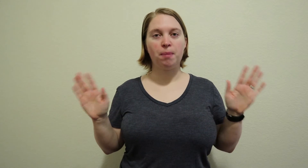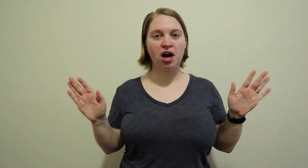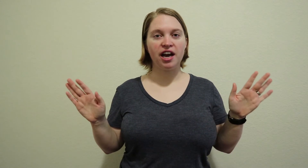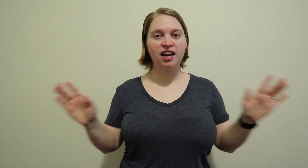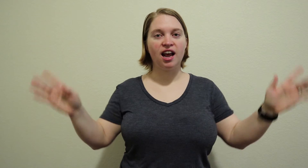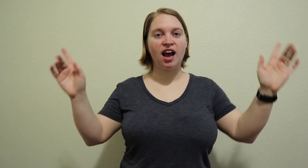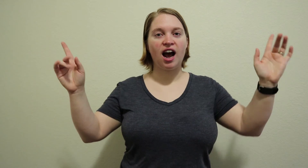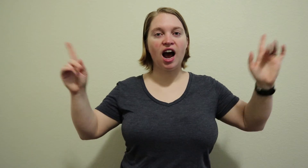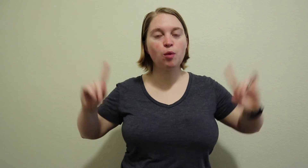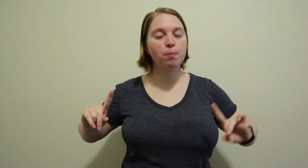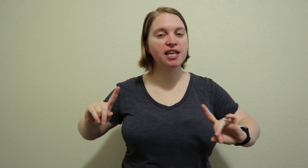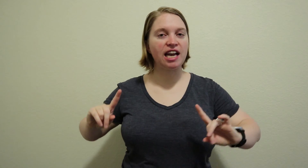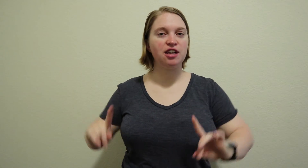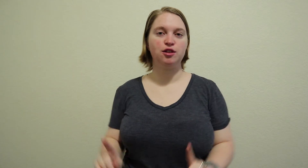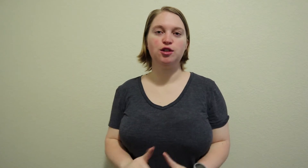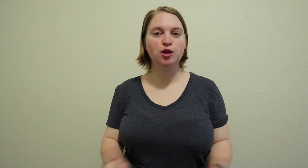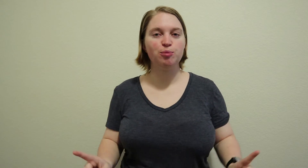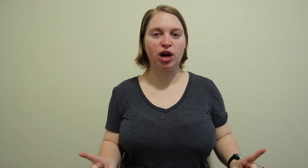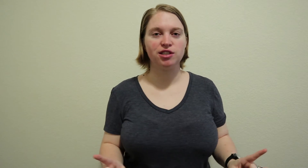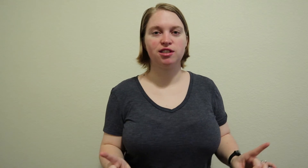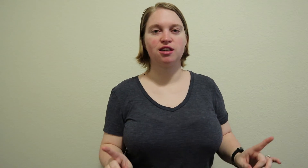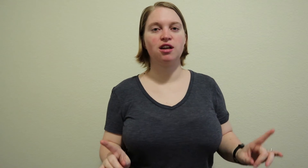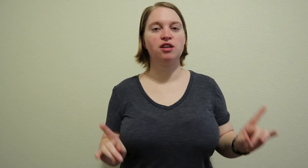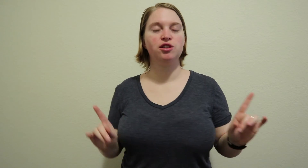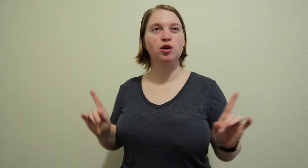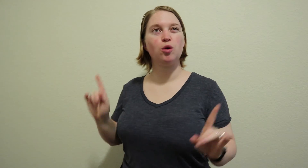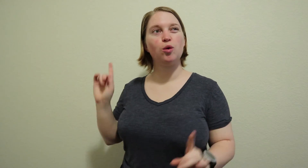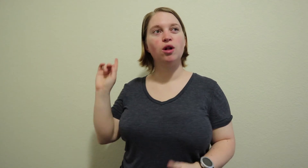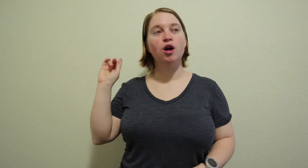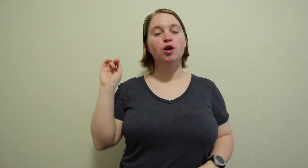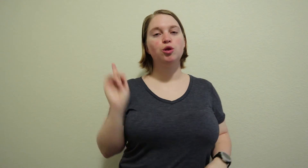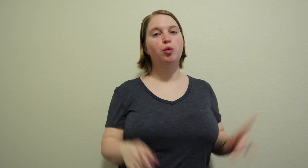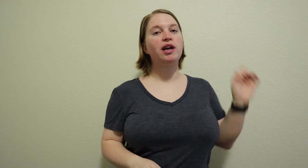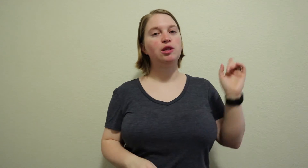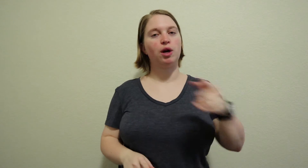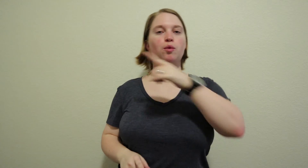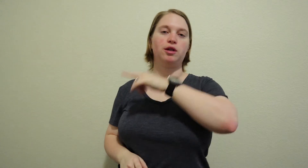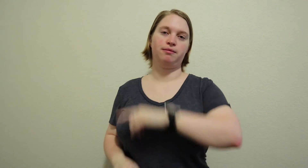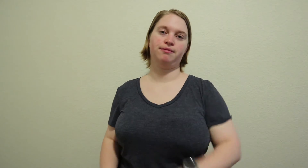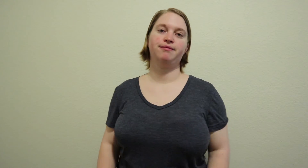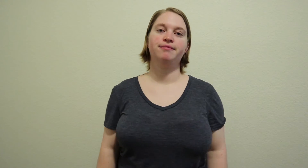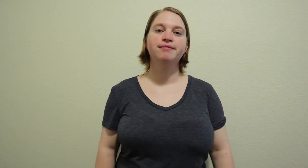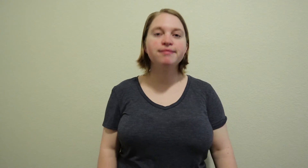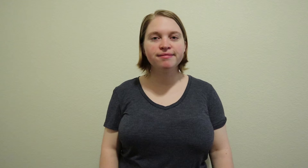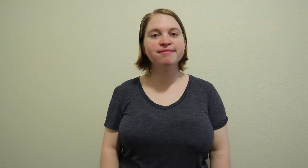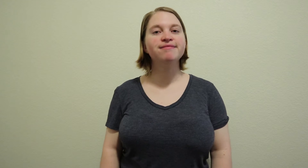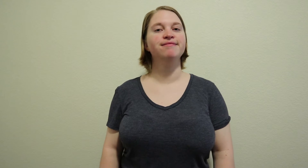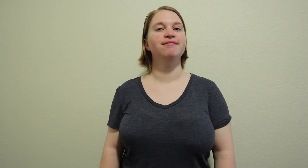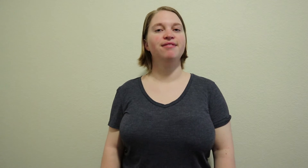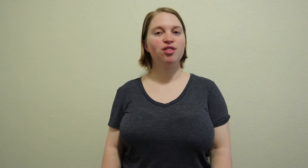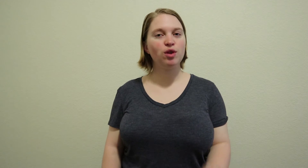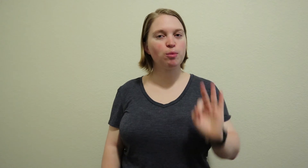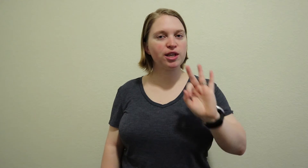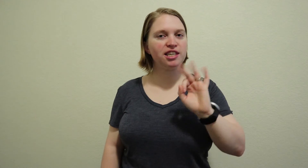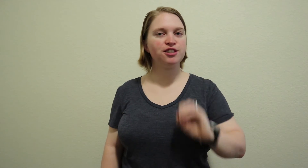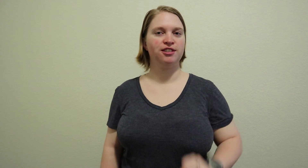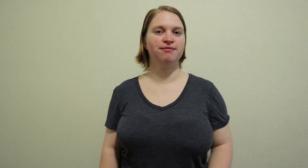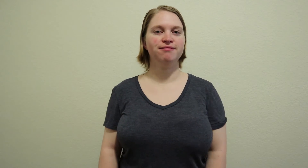but I won't be getting a new processor until 2021 three more years